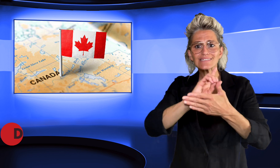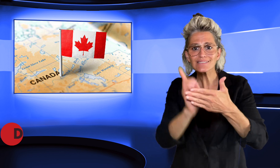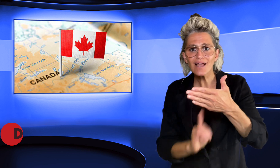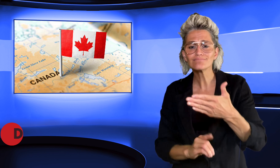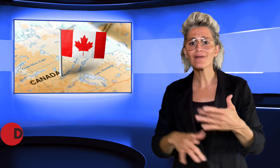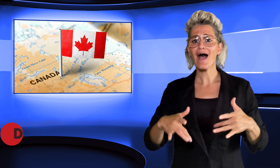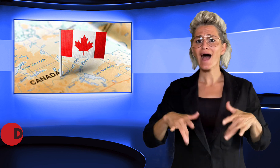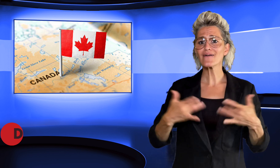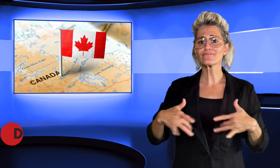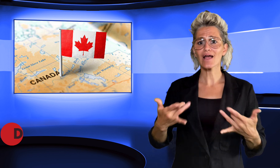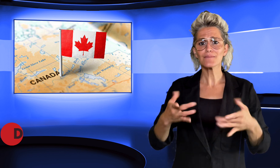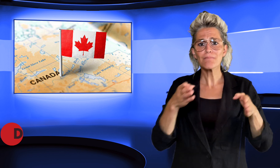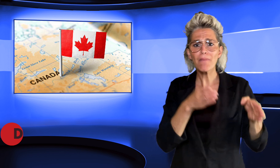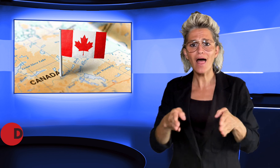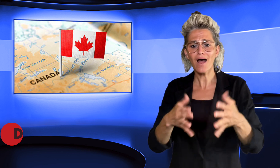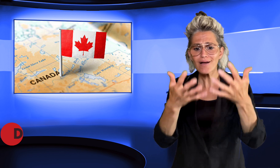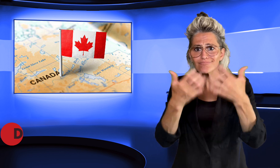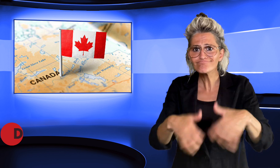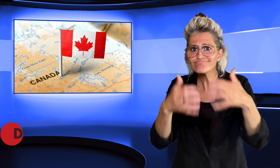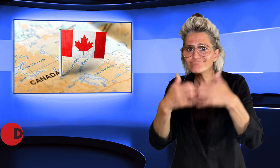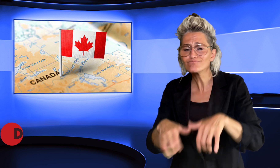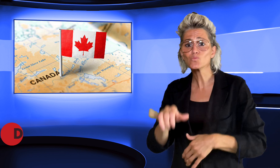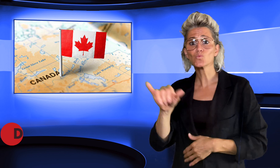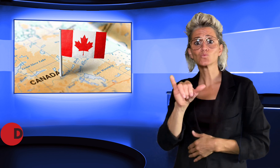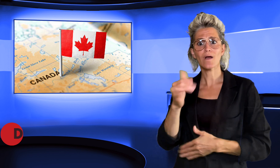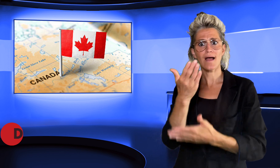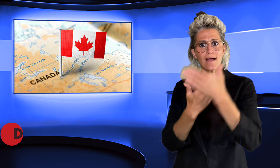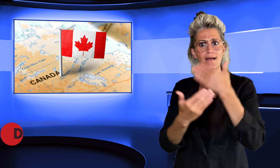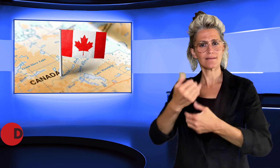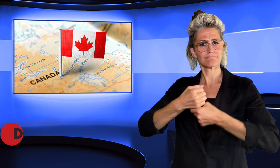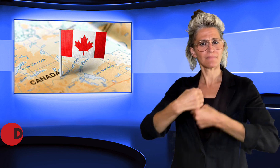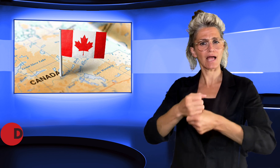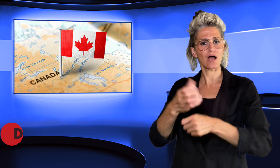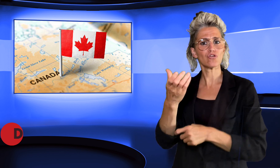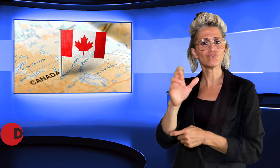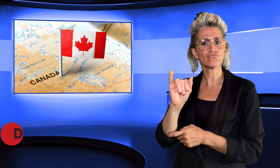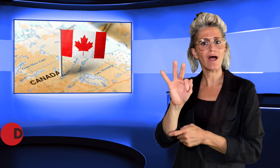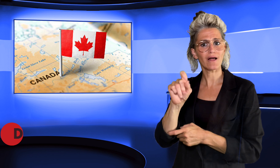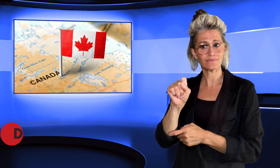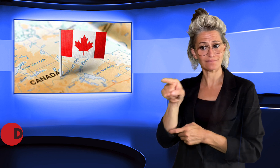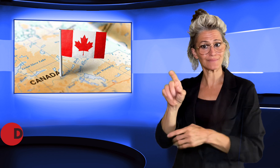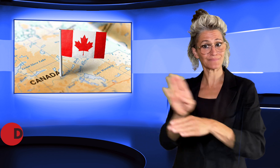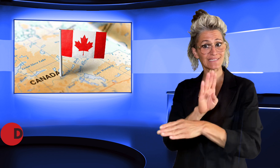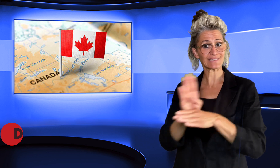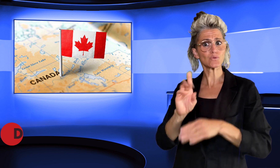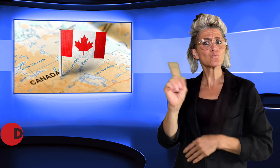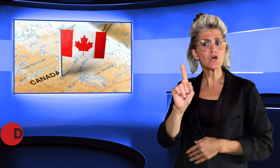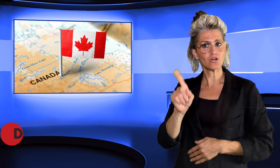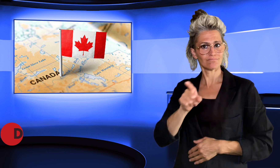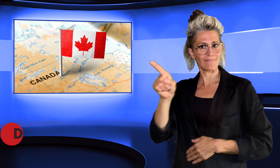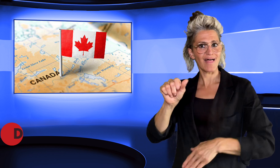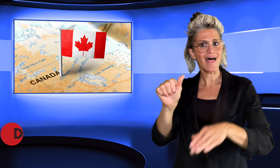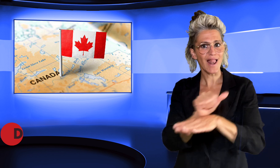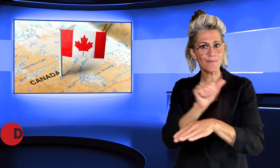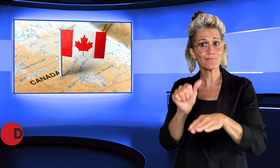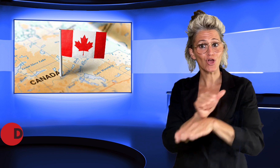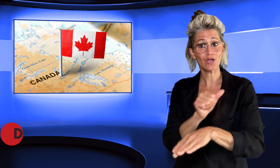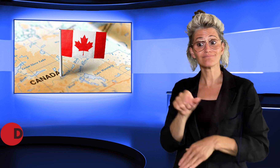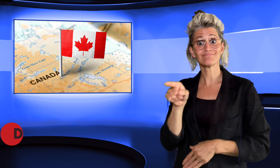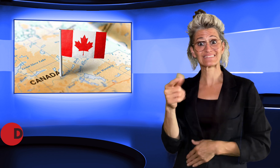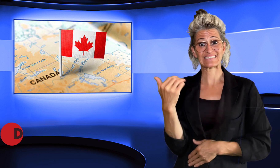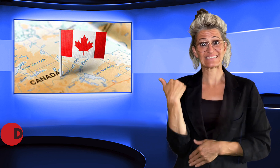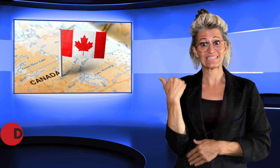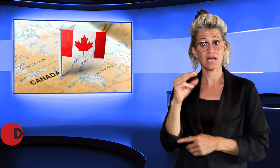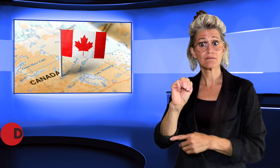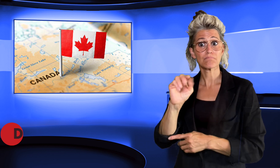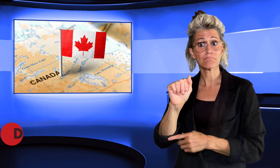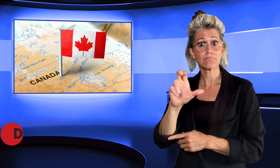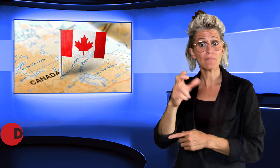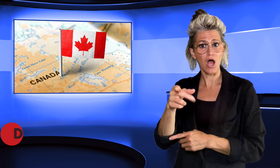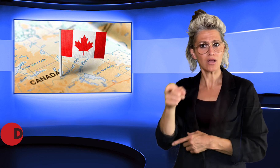event planning and handmade crafts business in Alberta, produced and posted